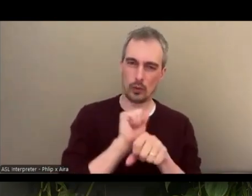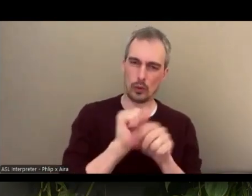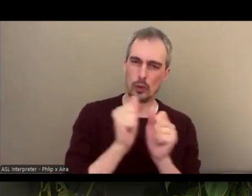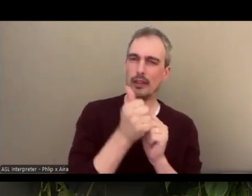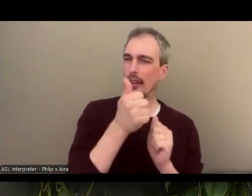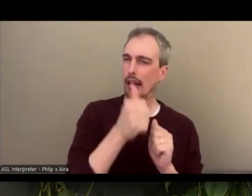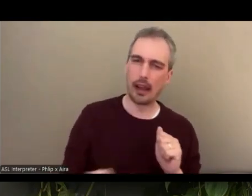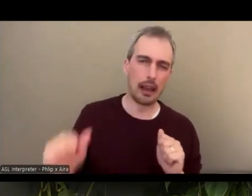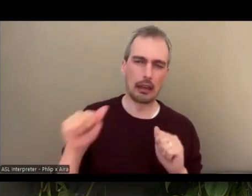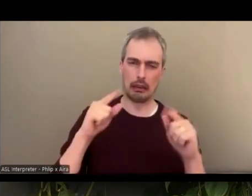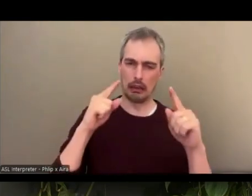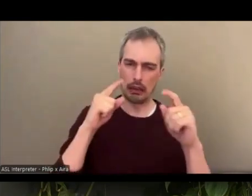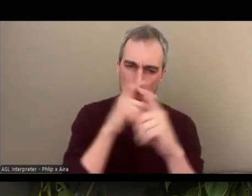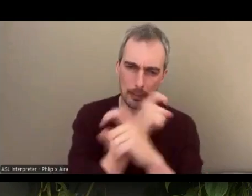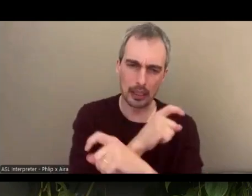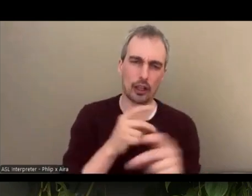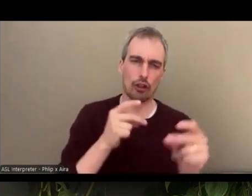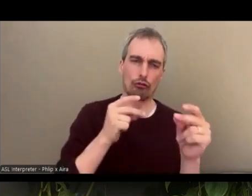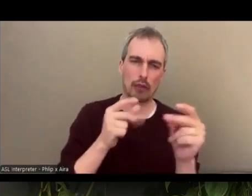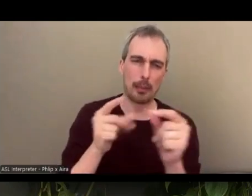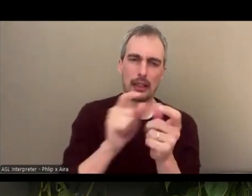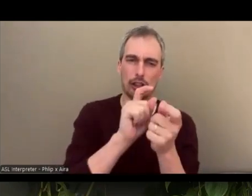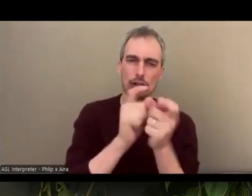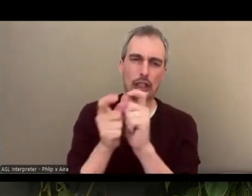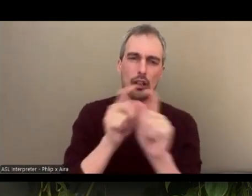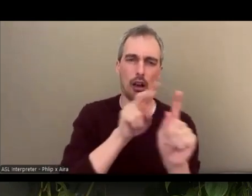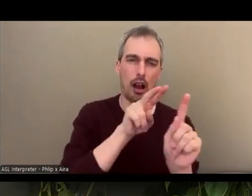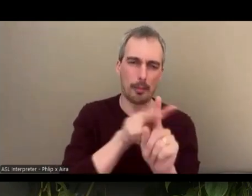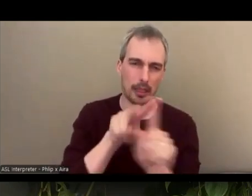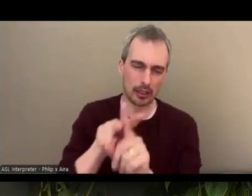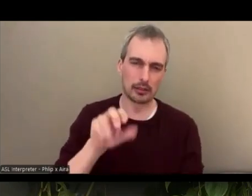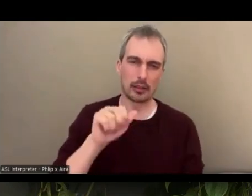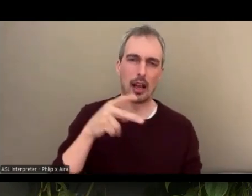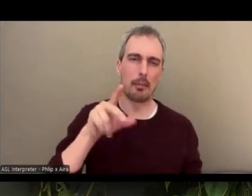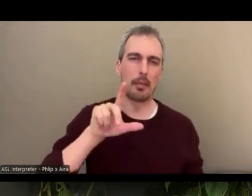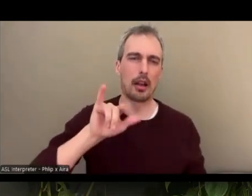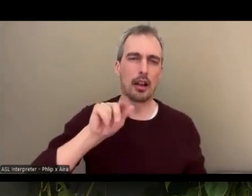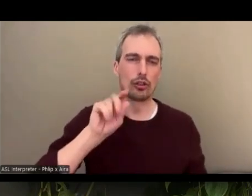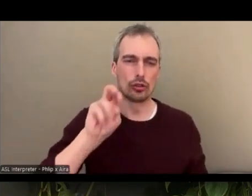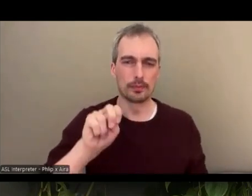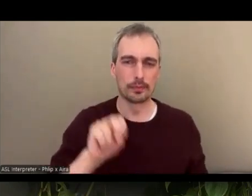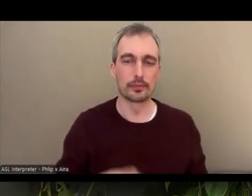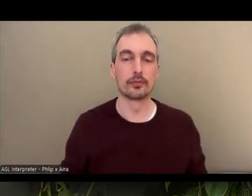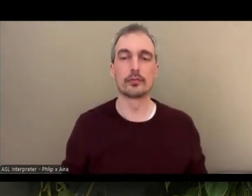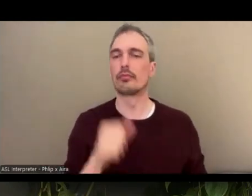So any mature software organization is already gonna have other types of testing in their CI/CD.